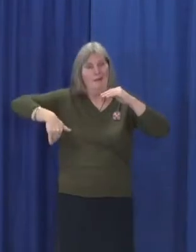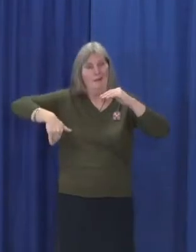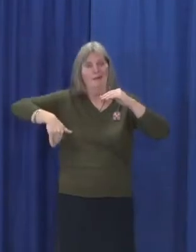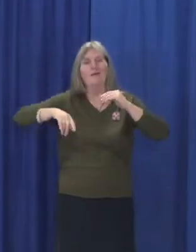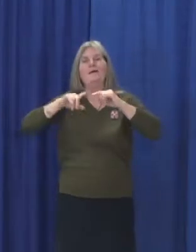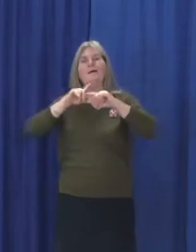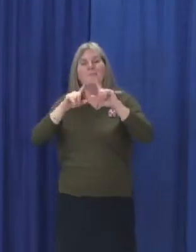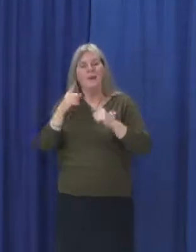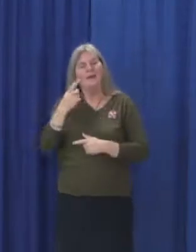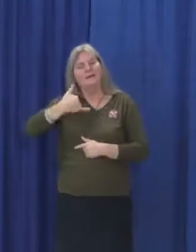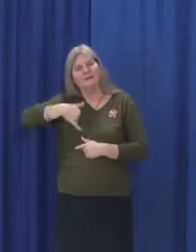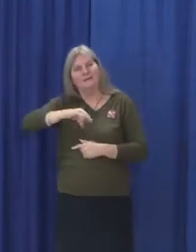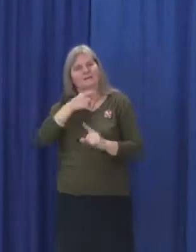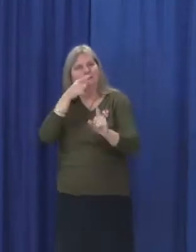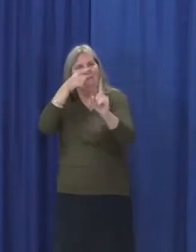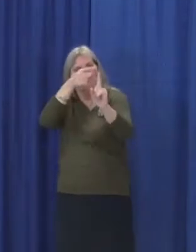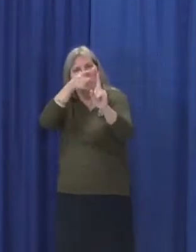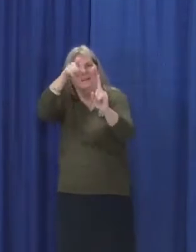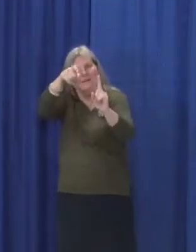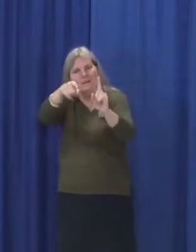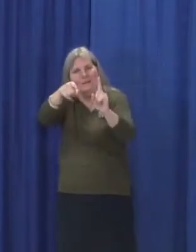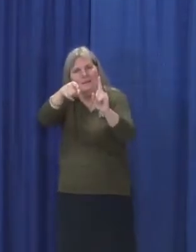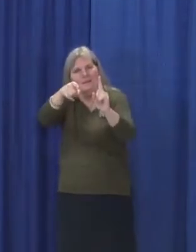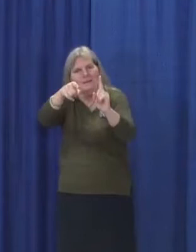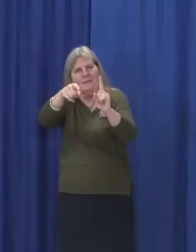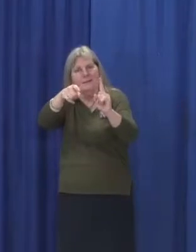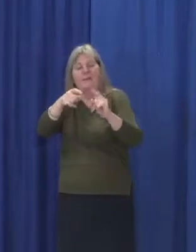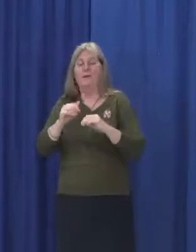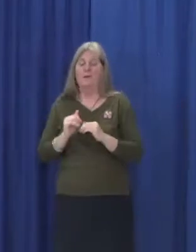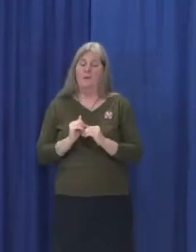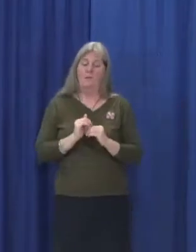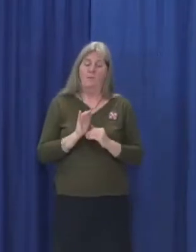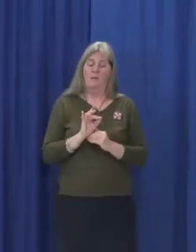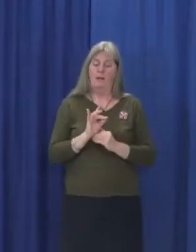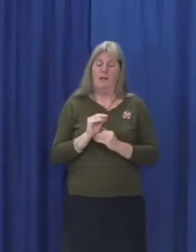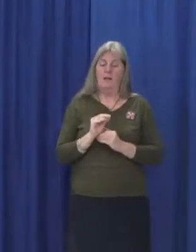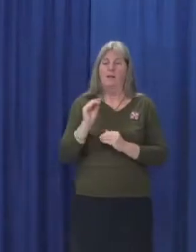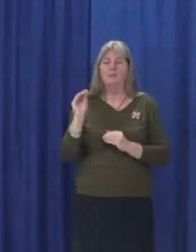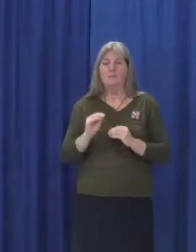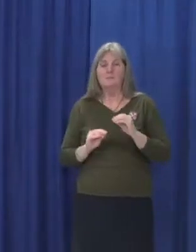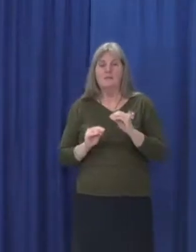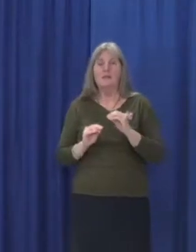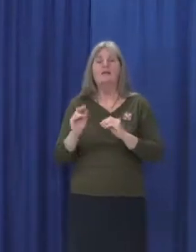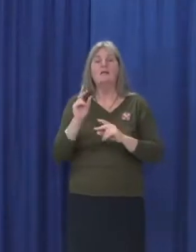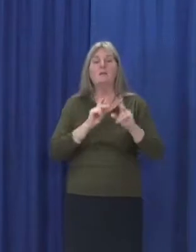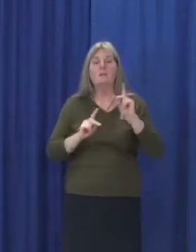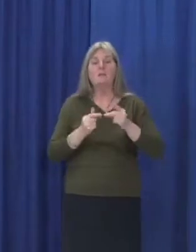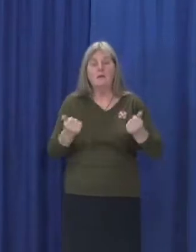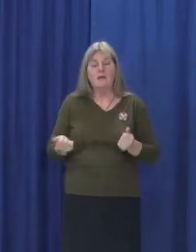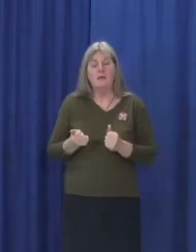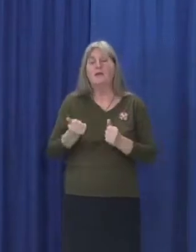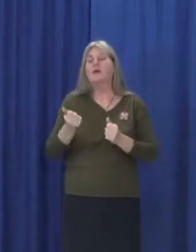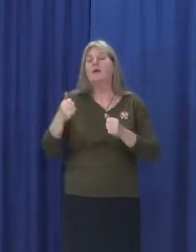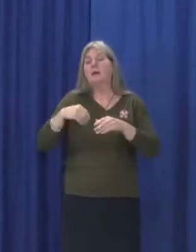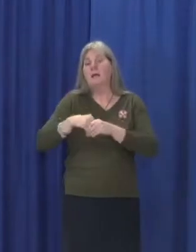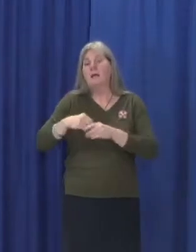Nevertheless we need to get there. More than 80 percent of eligible adults and children are fully